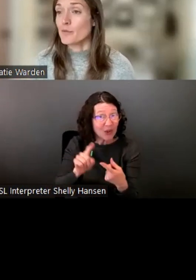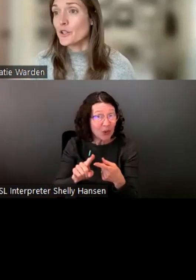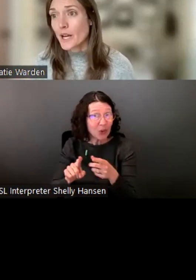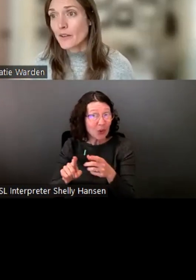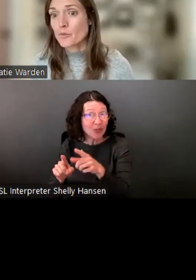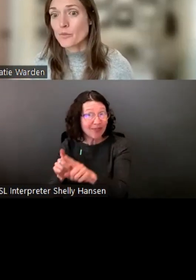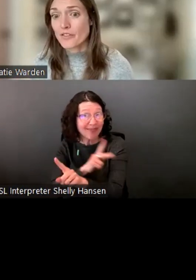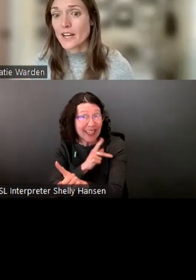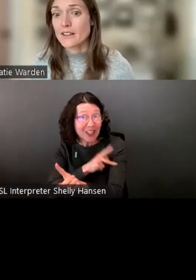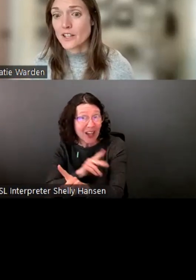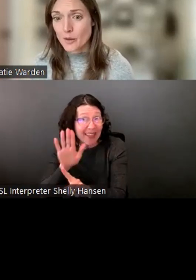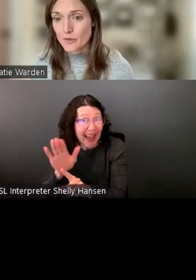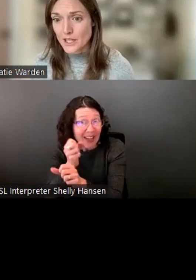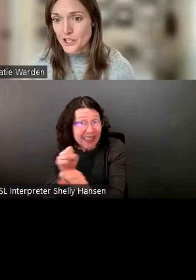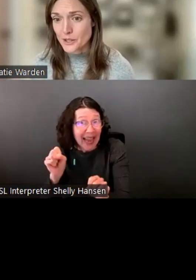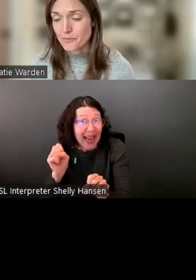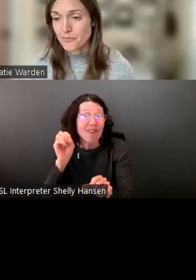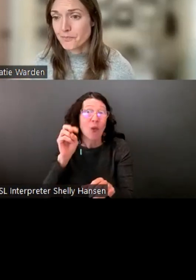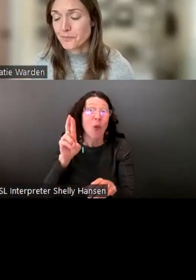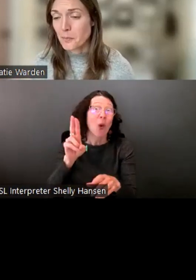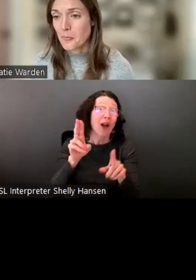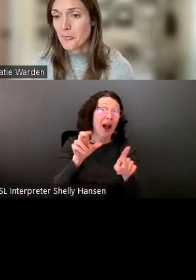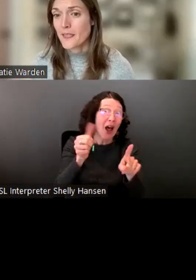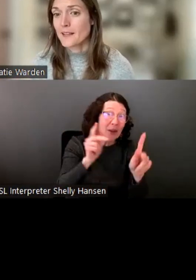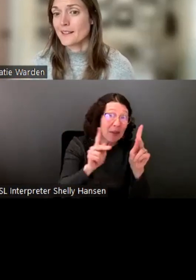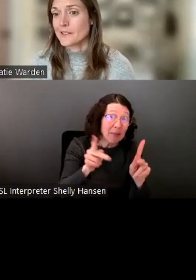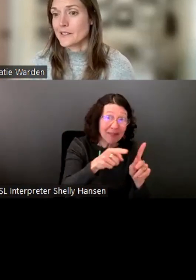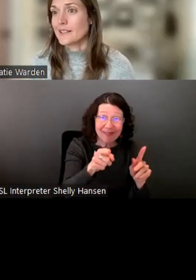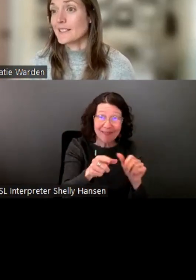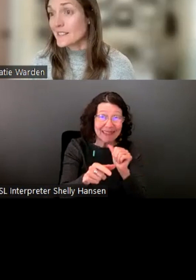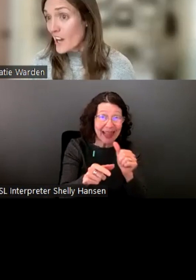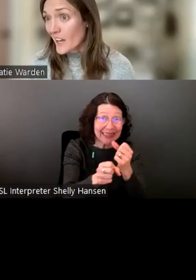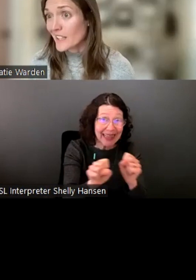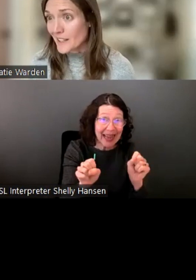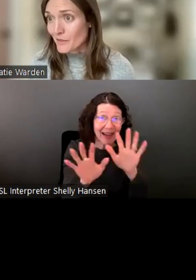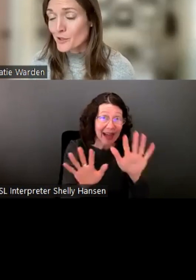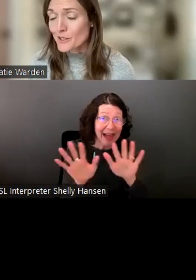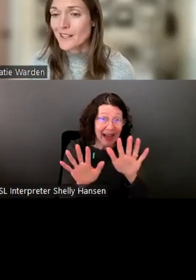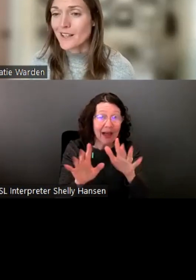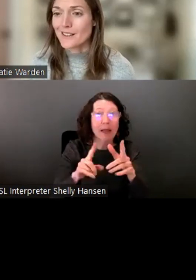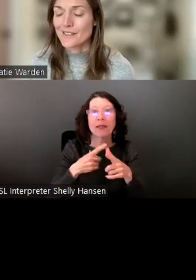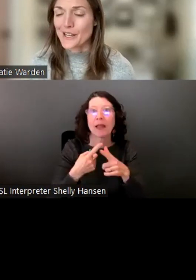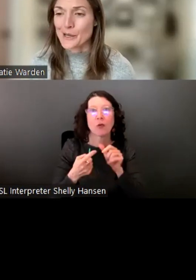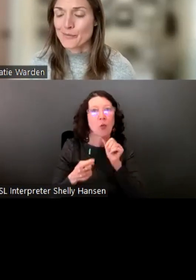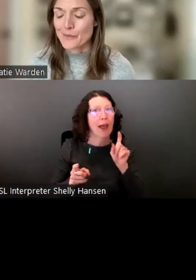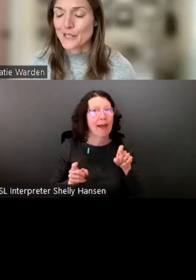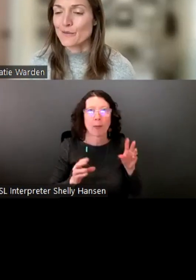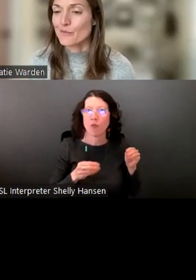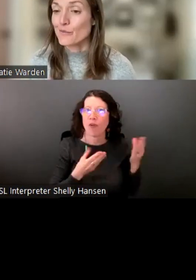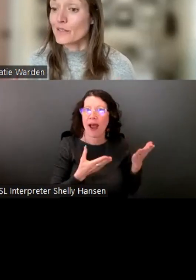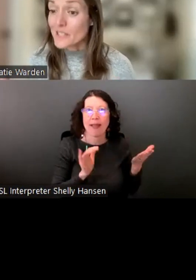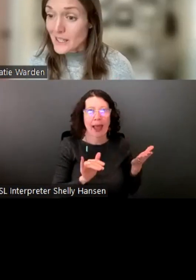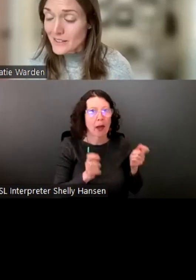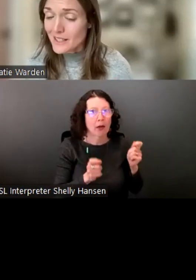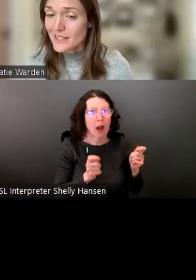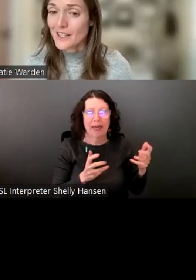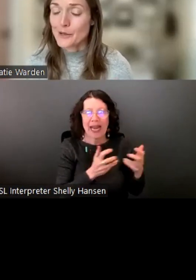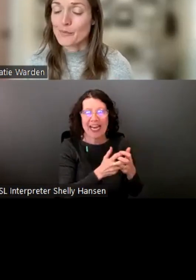you don't have to provide the accommodation. This is a high level of safety.